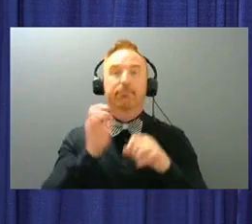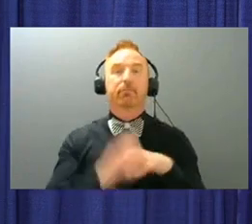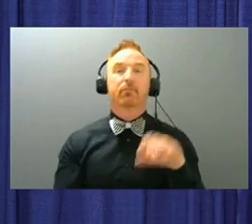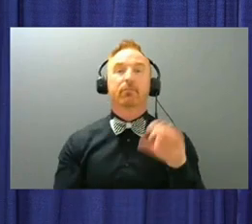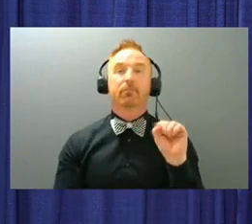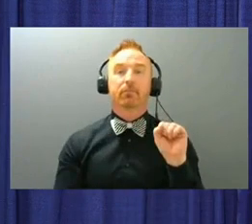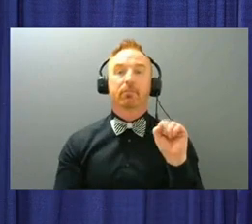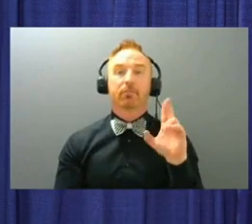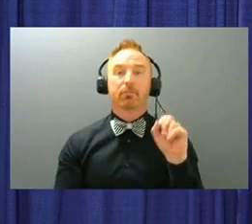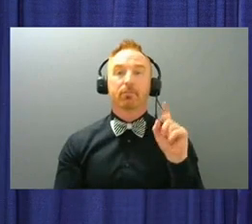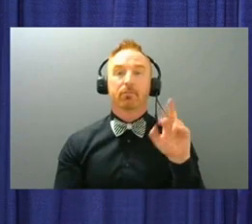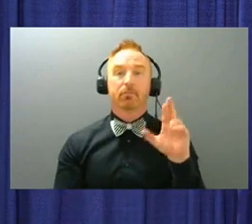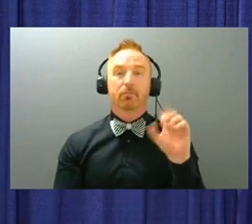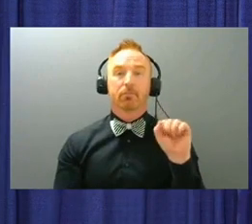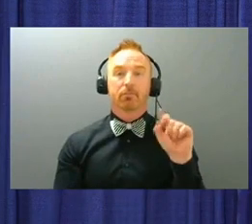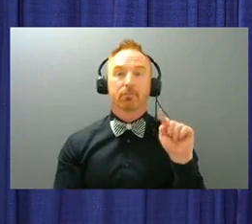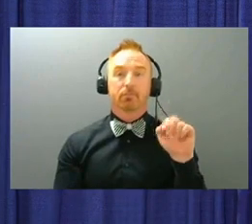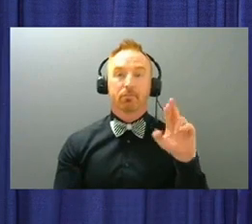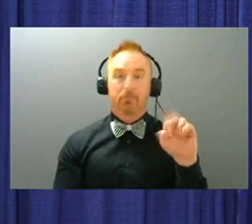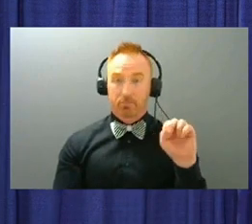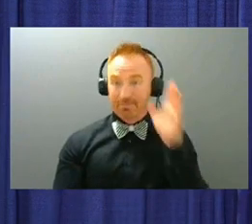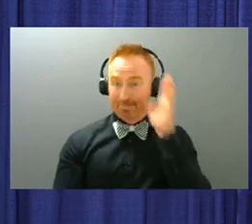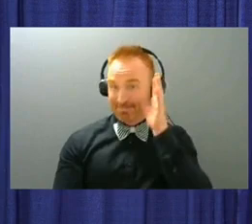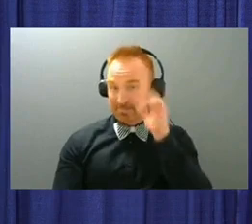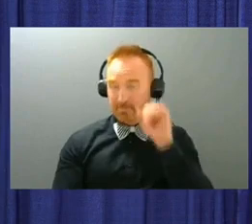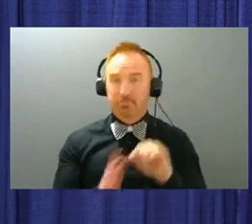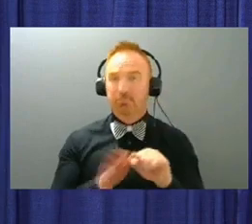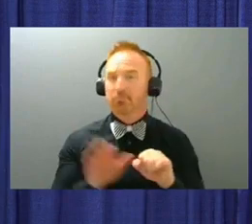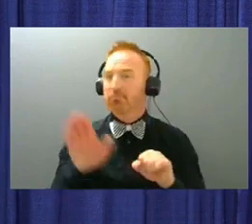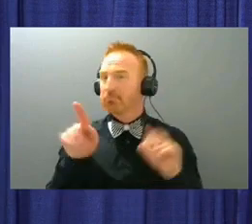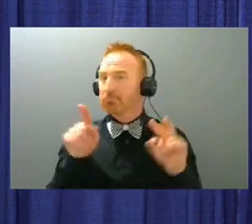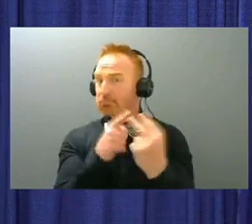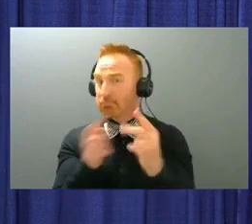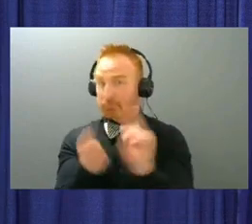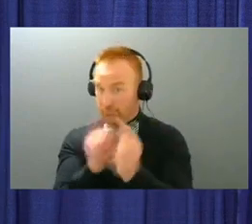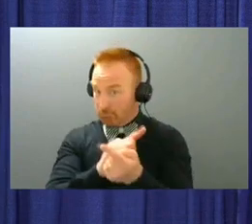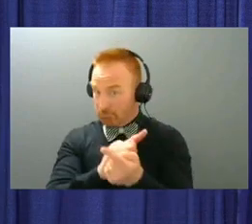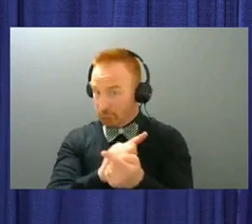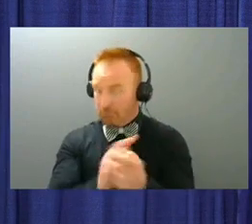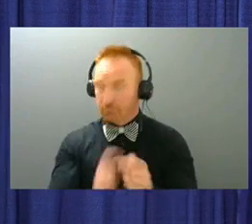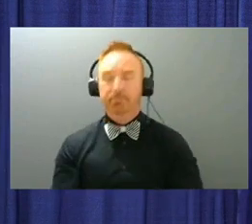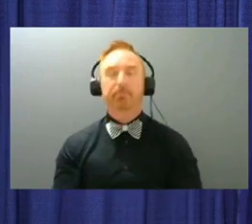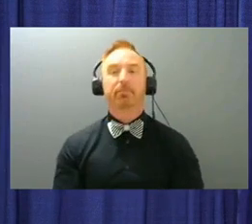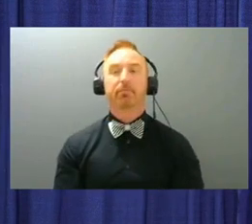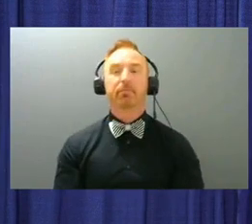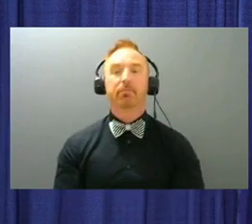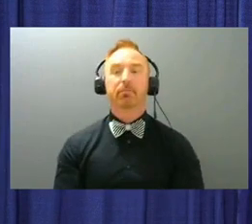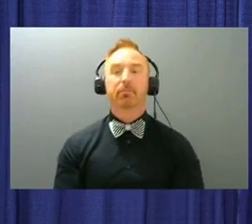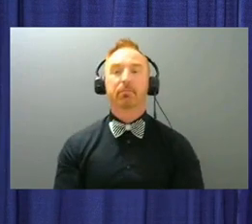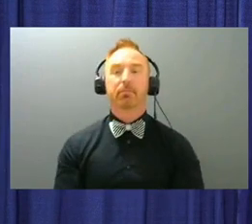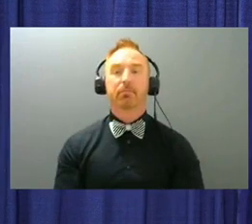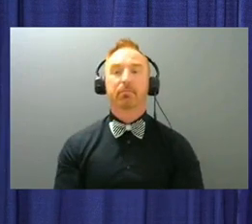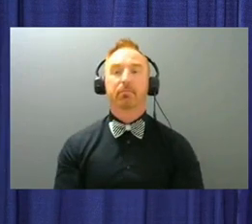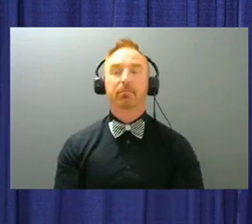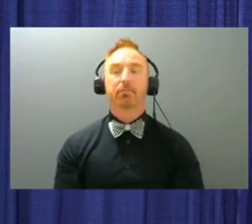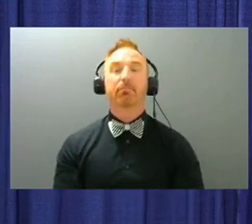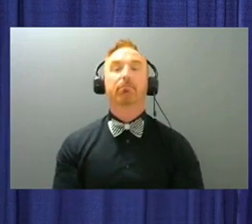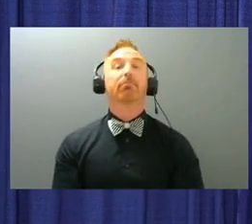perspective changed on masks at all? What is Yukon public health instructing people right now to do?